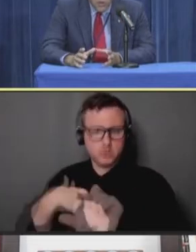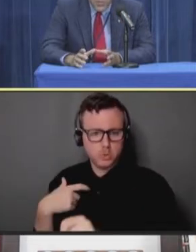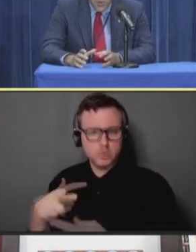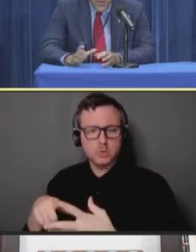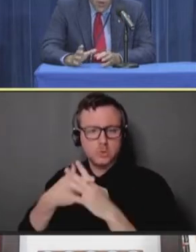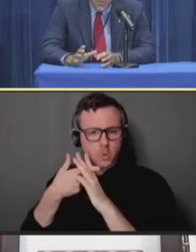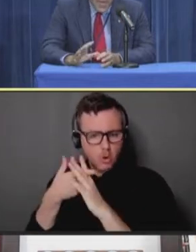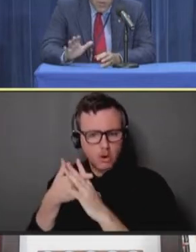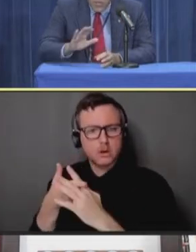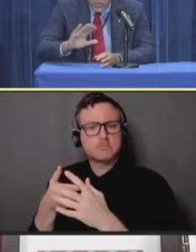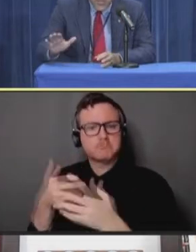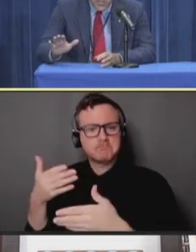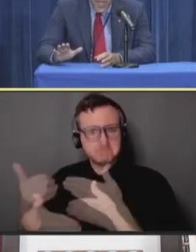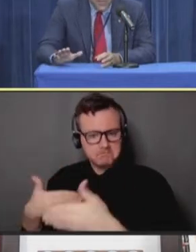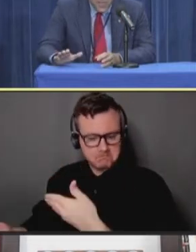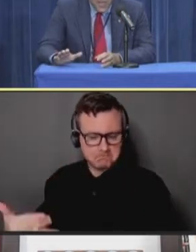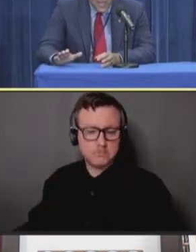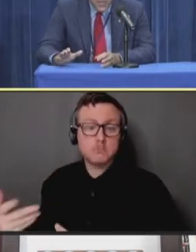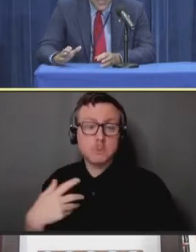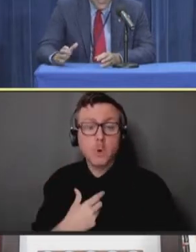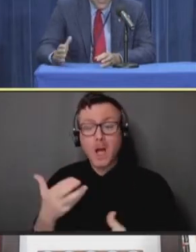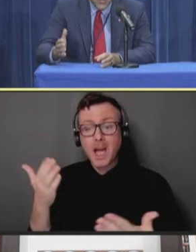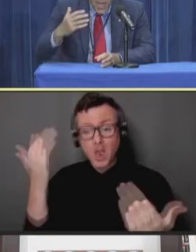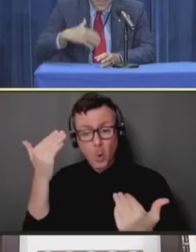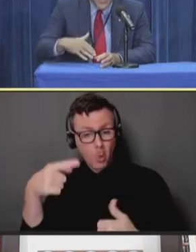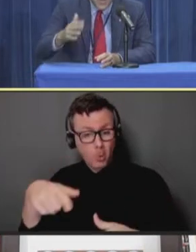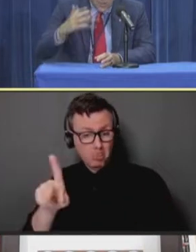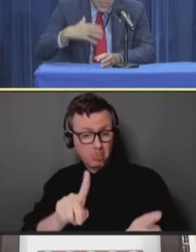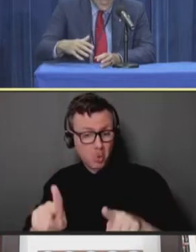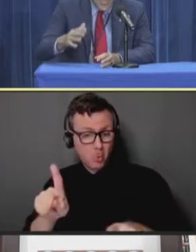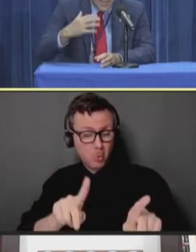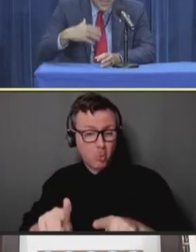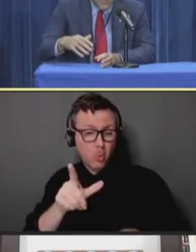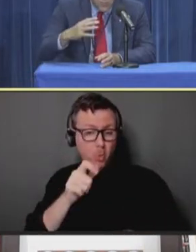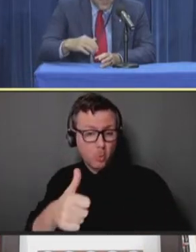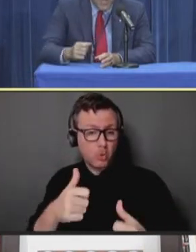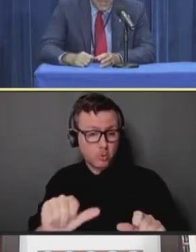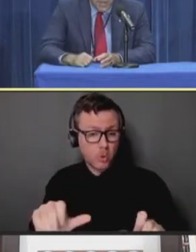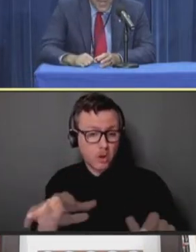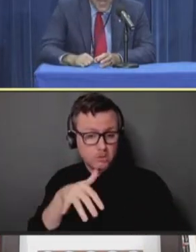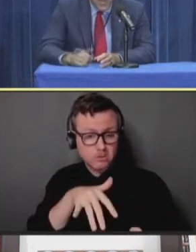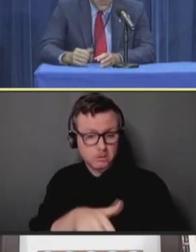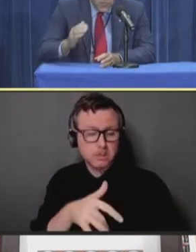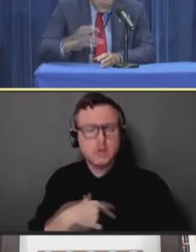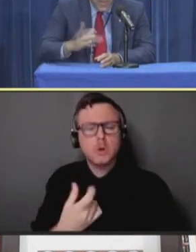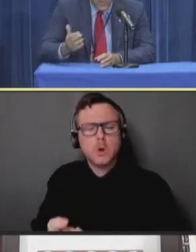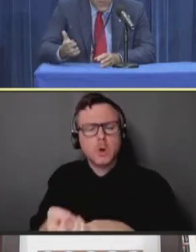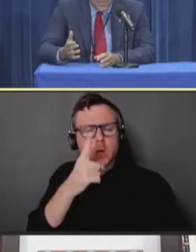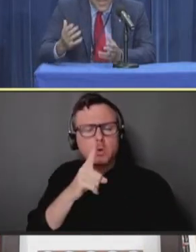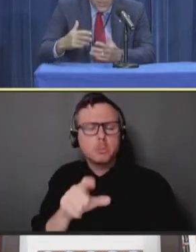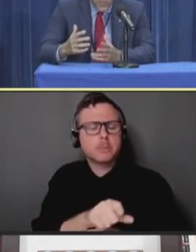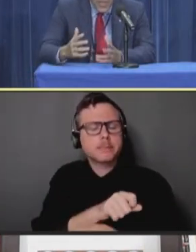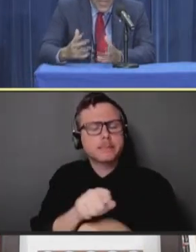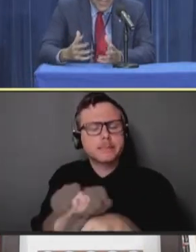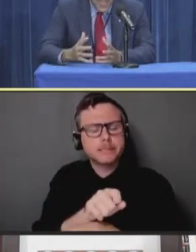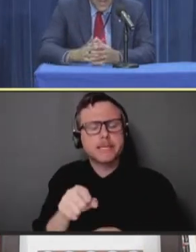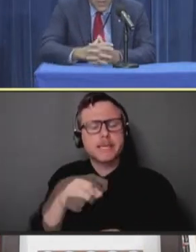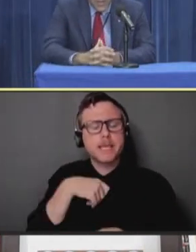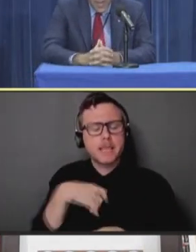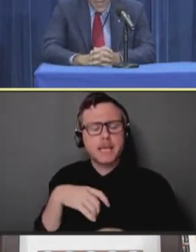And so, I hope that everyone doing these kinds of studies tries to understand the immune responses they're getting and what's working and what's not so that we can get that understanding.